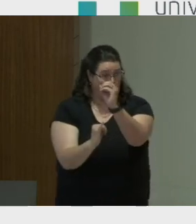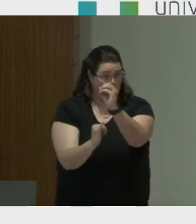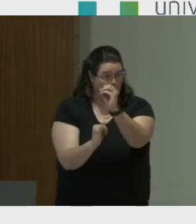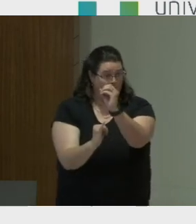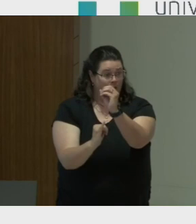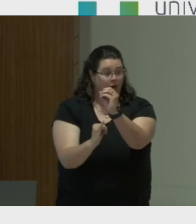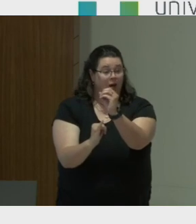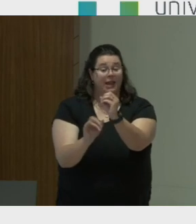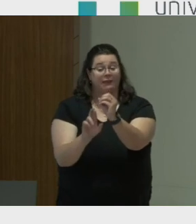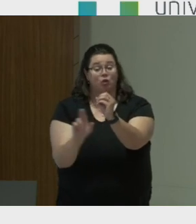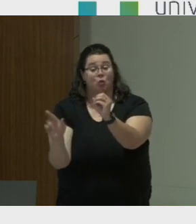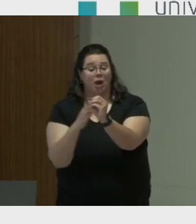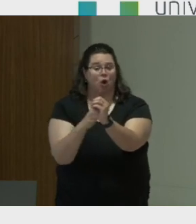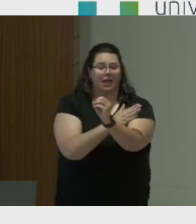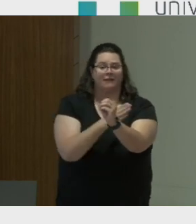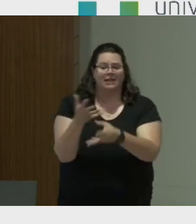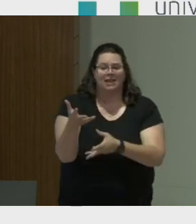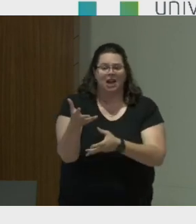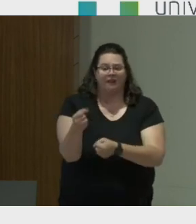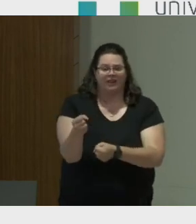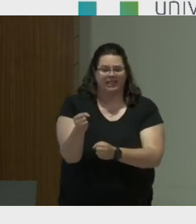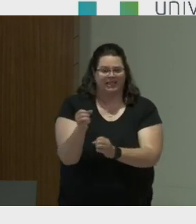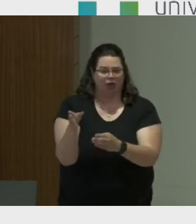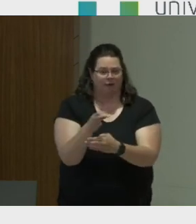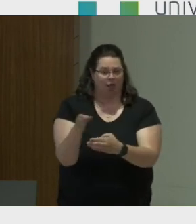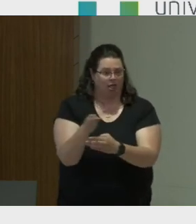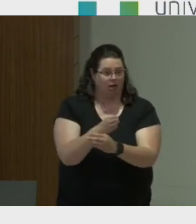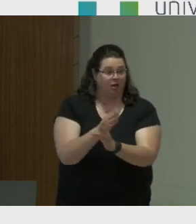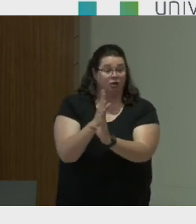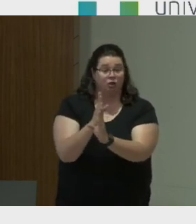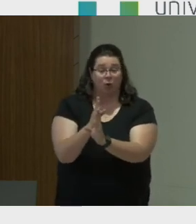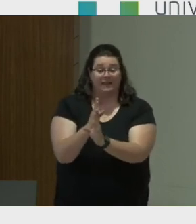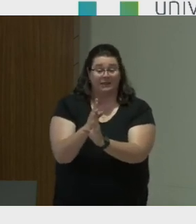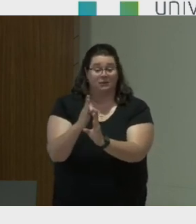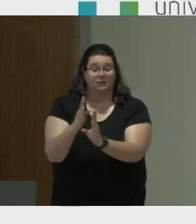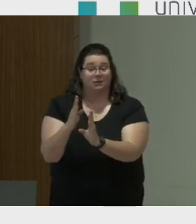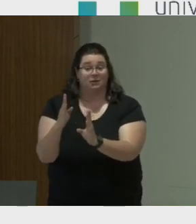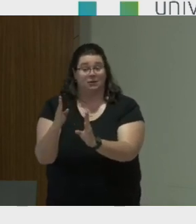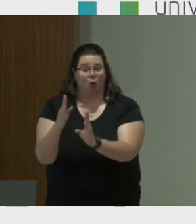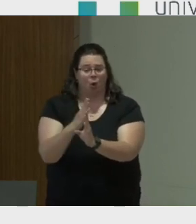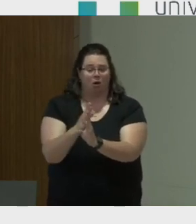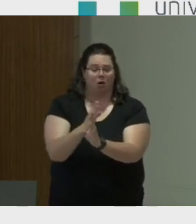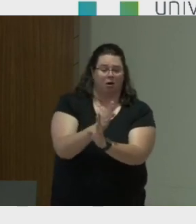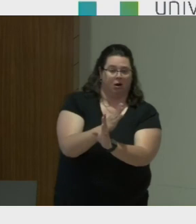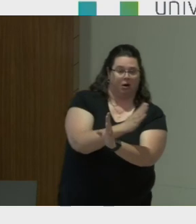the right side or the left side, you have a significantly decreased or increased risk.